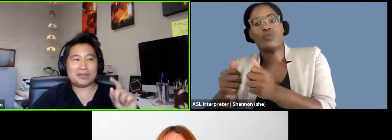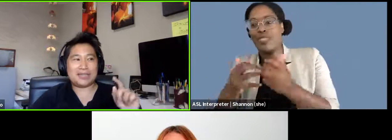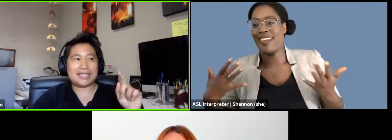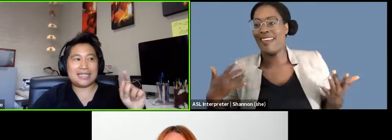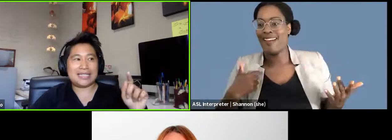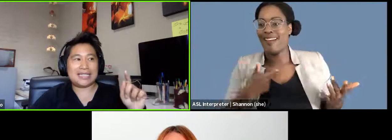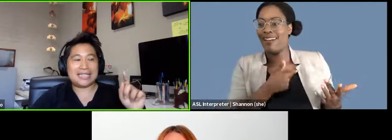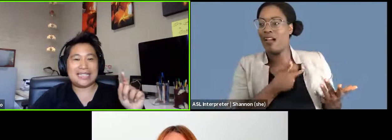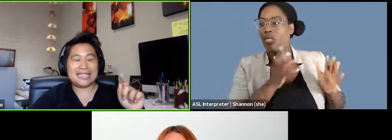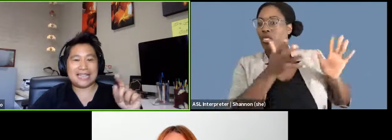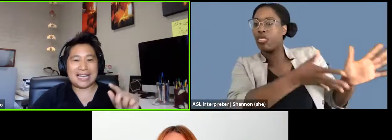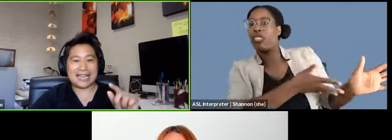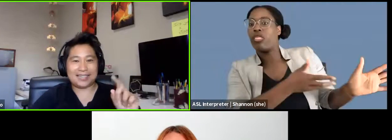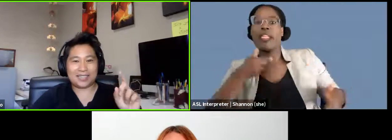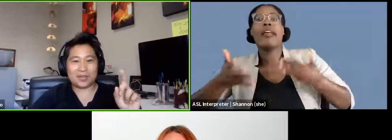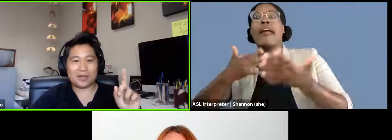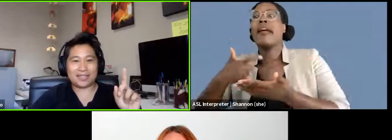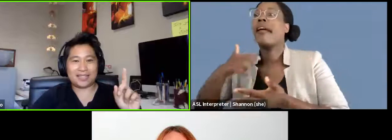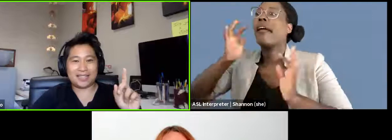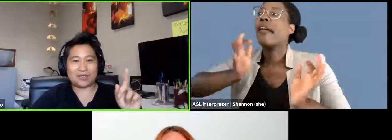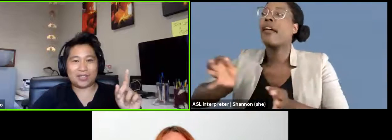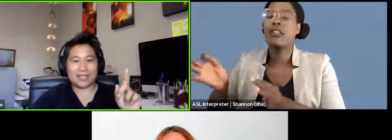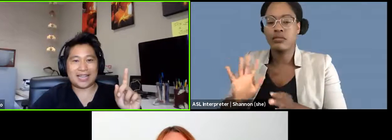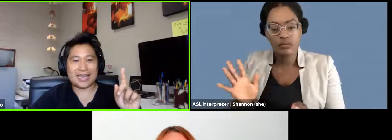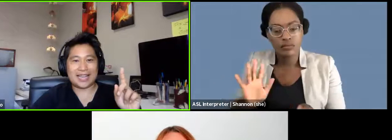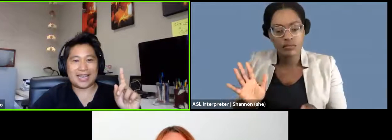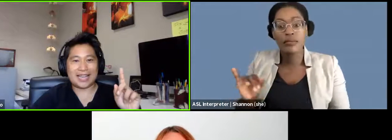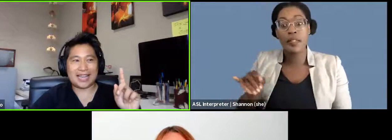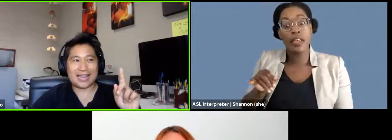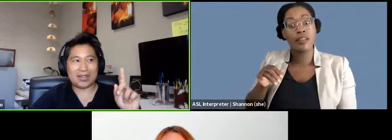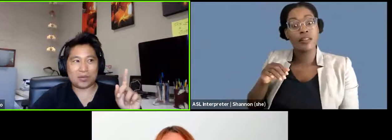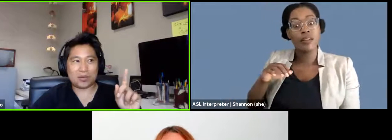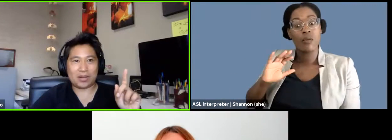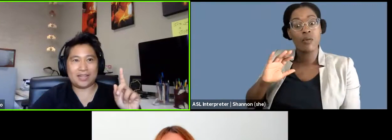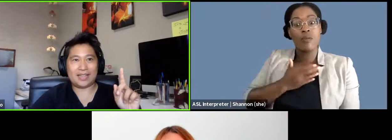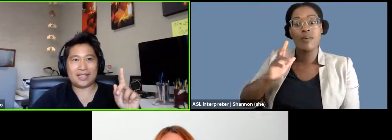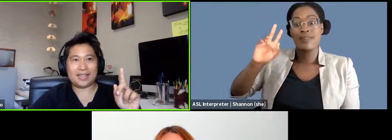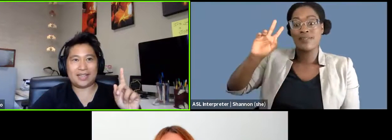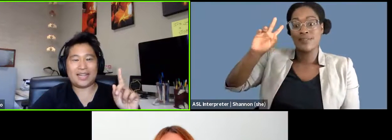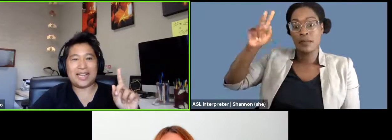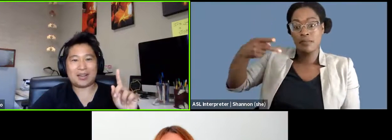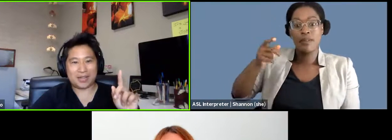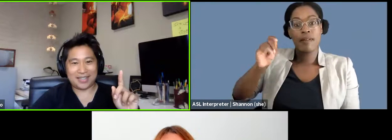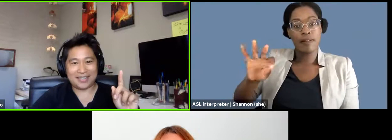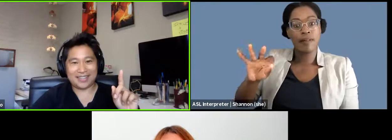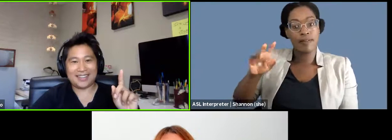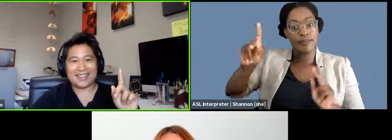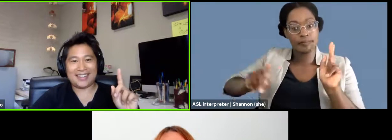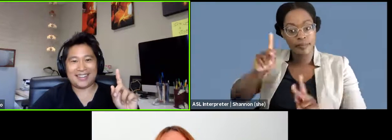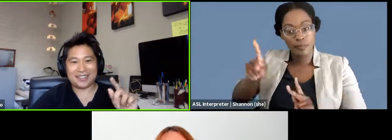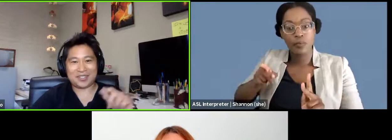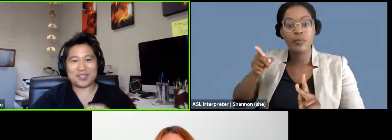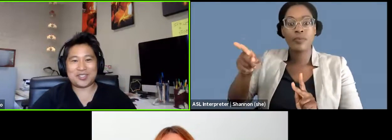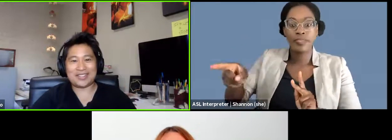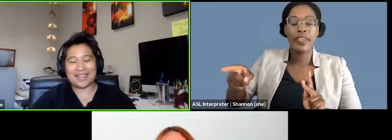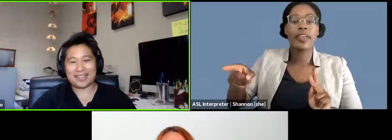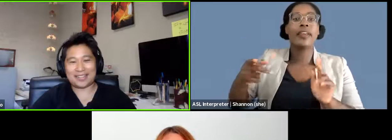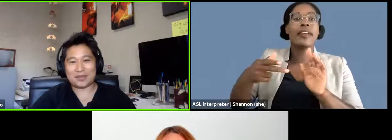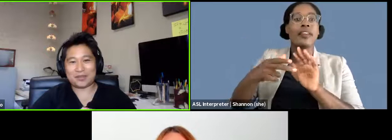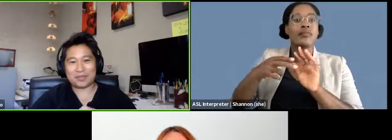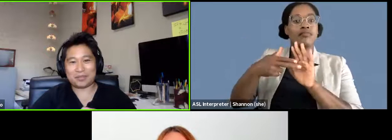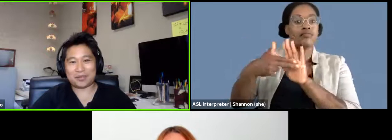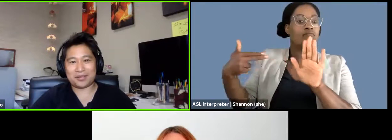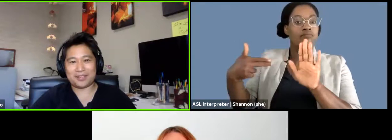deemed it DEEI - diversity, equality, equity, and inclusion - and I think that was really important.